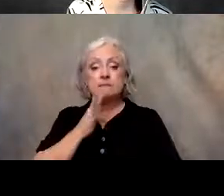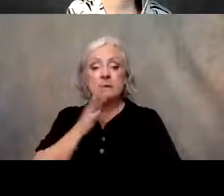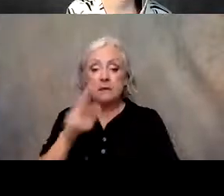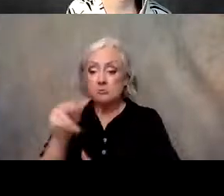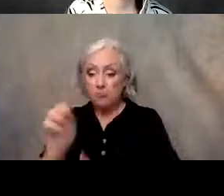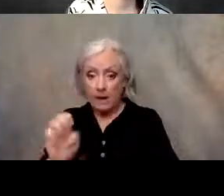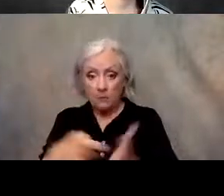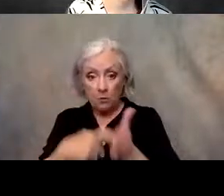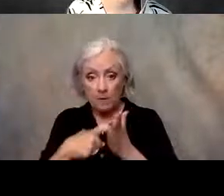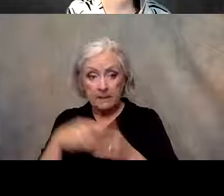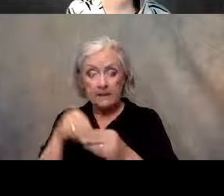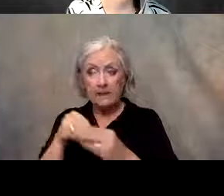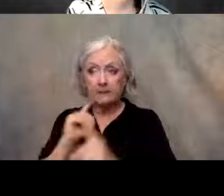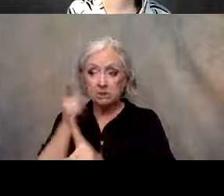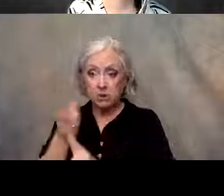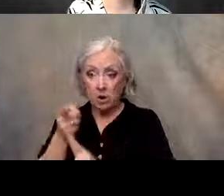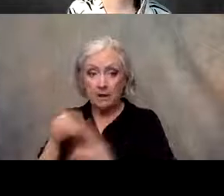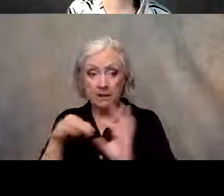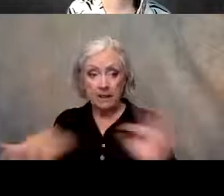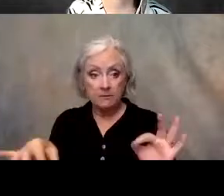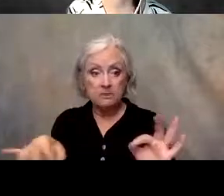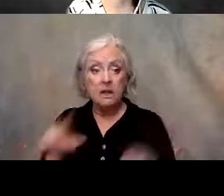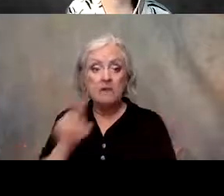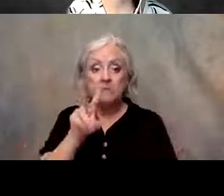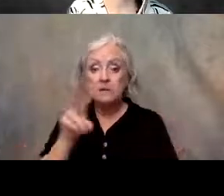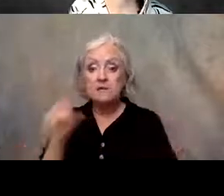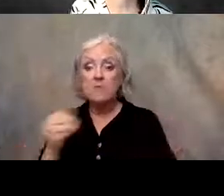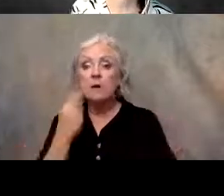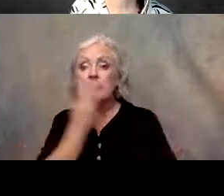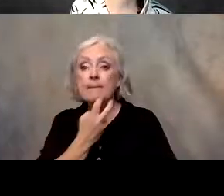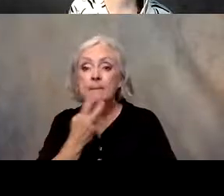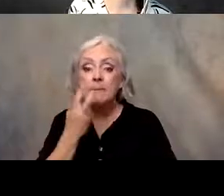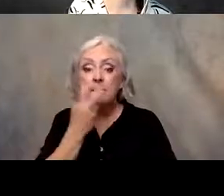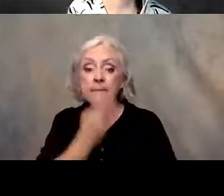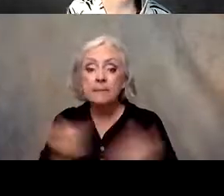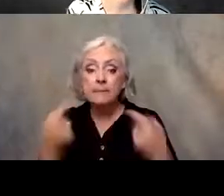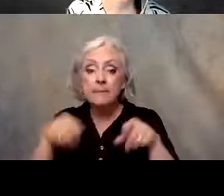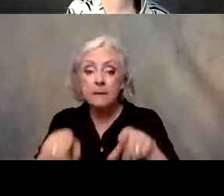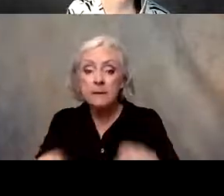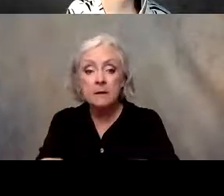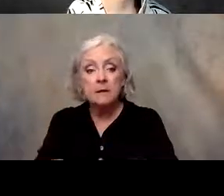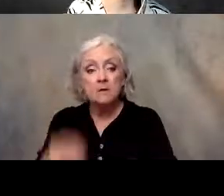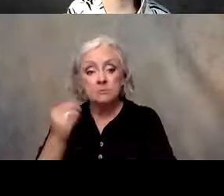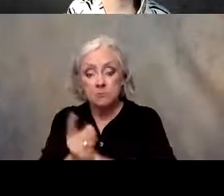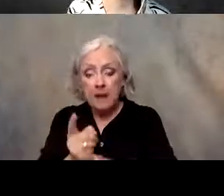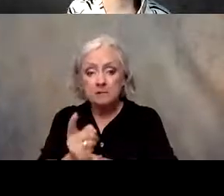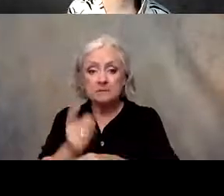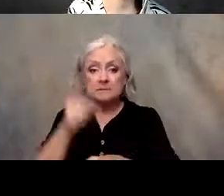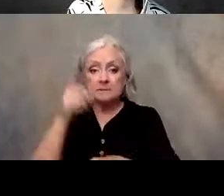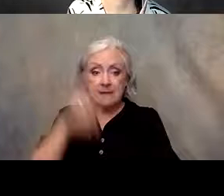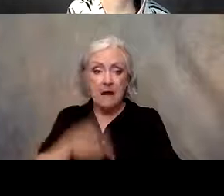We want to make sure that voiceover is lip-synced to where it's needed and appropriate. The timing of that audio description or video